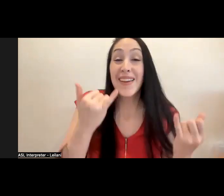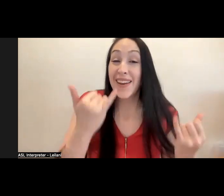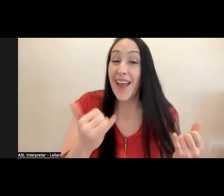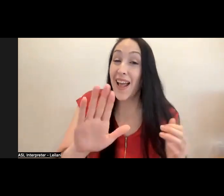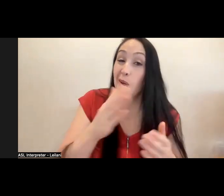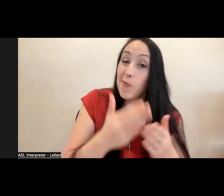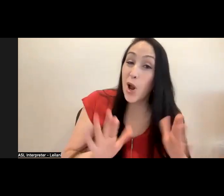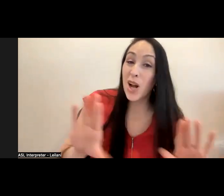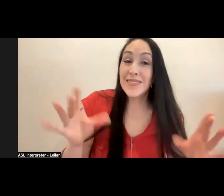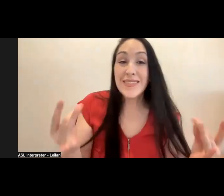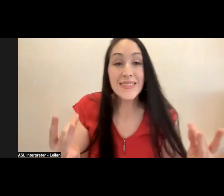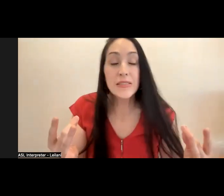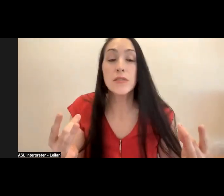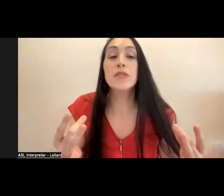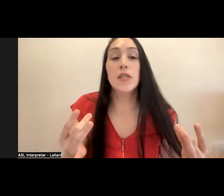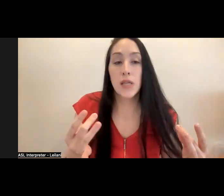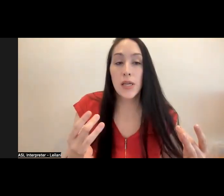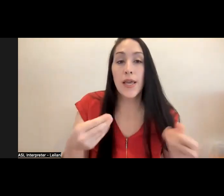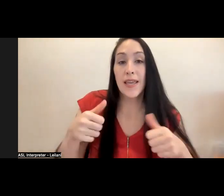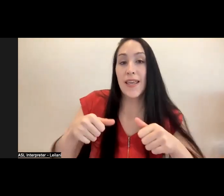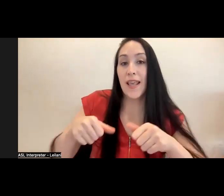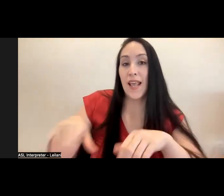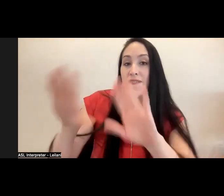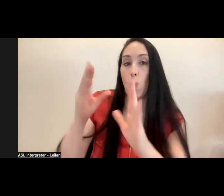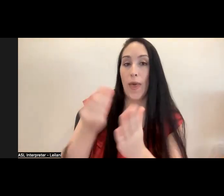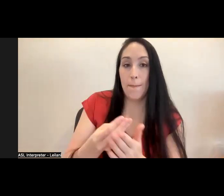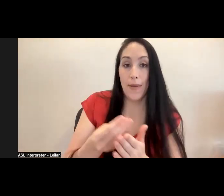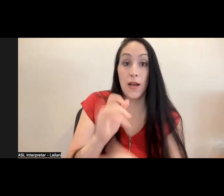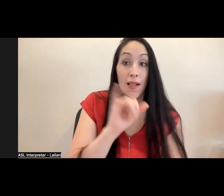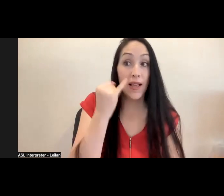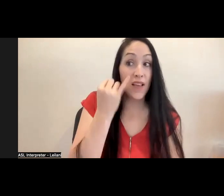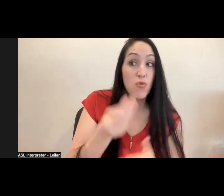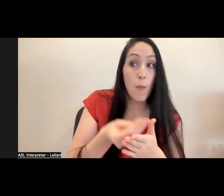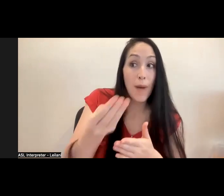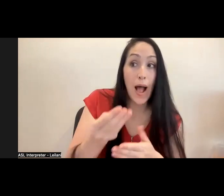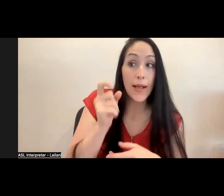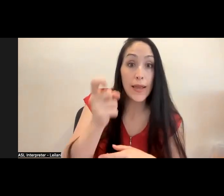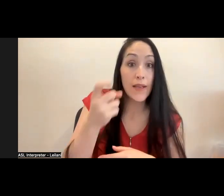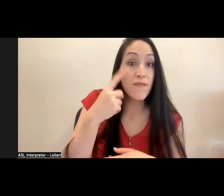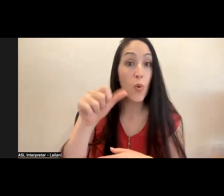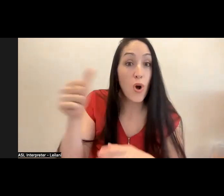most likely would not be a qualified disability. 11:25:59 Expense. So keep that in mind. We